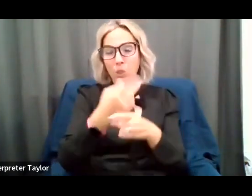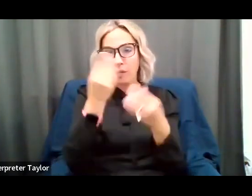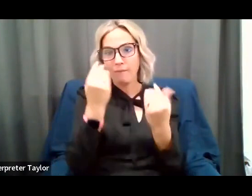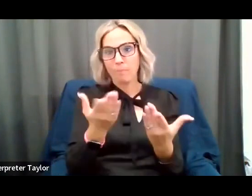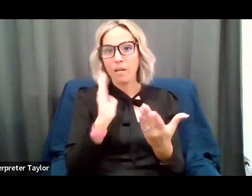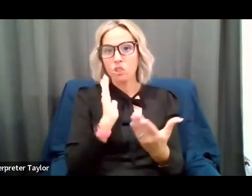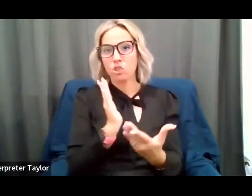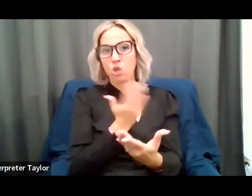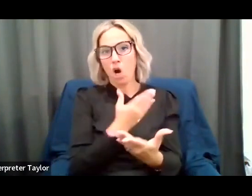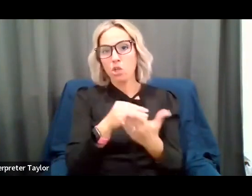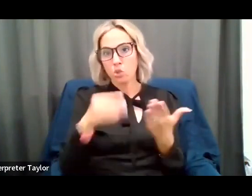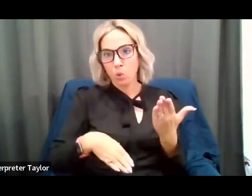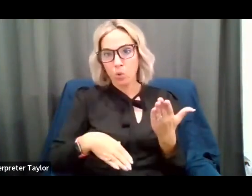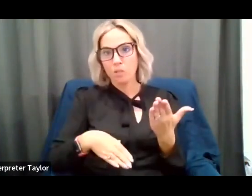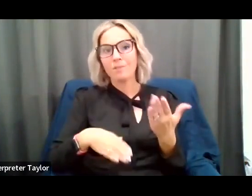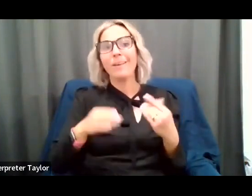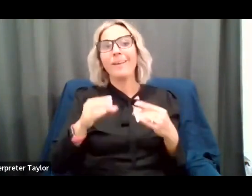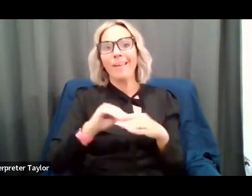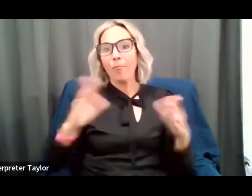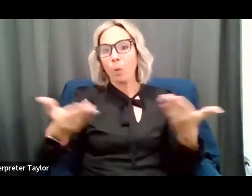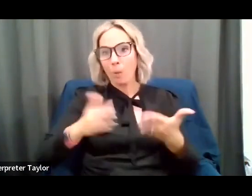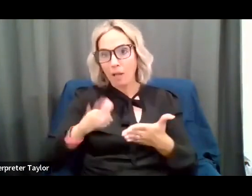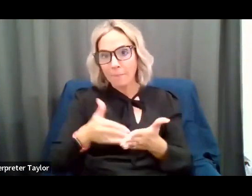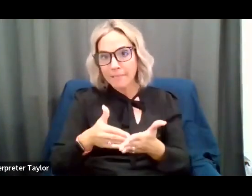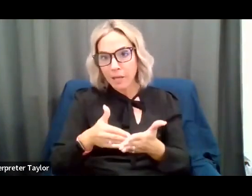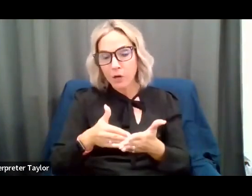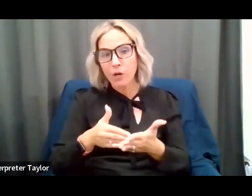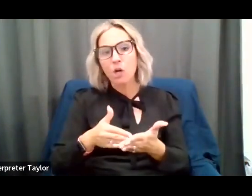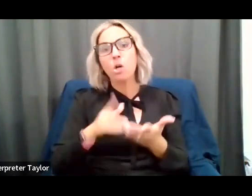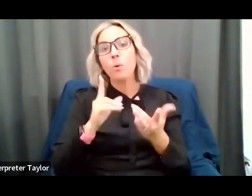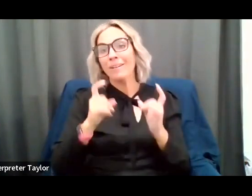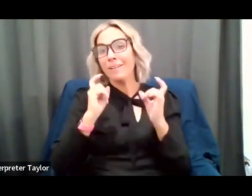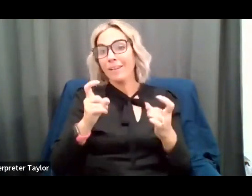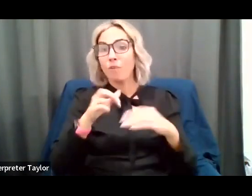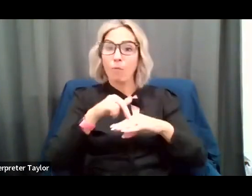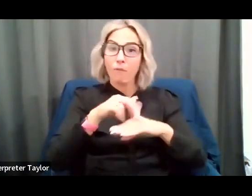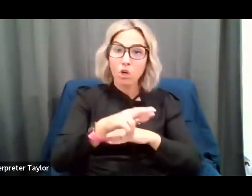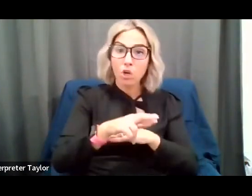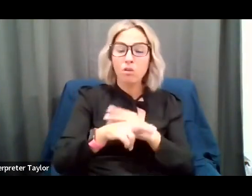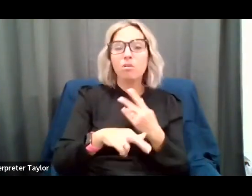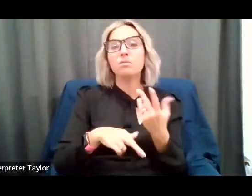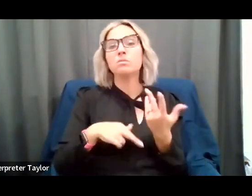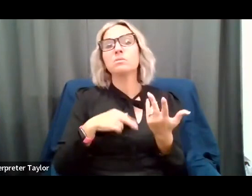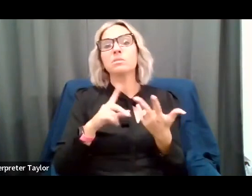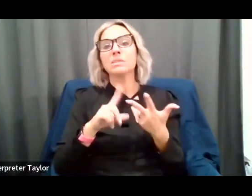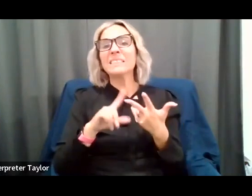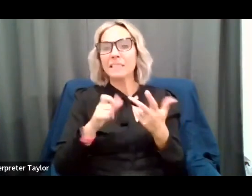our students when we're at the Welcome Center, uh, we need to give them referrals. We need to make sure that they're having like